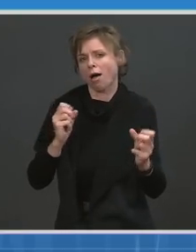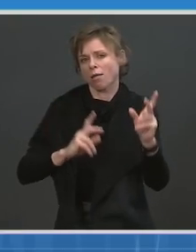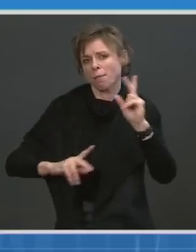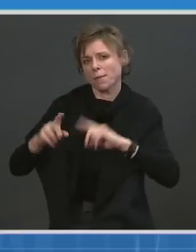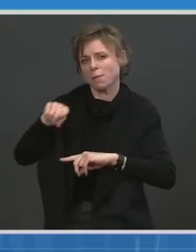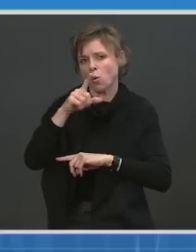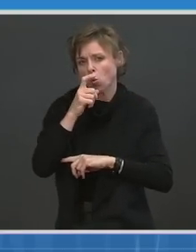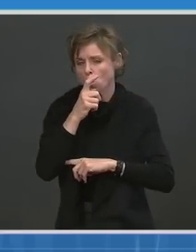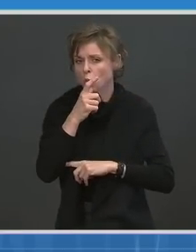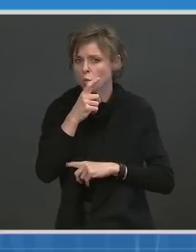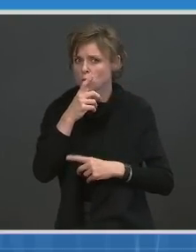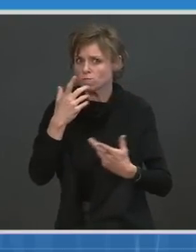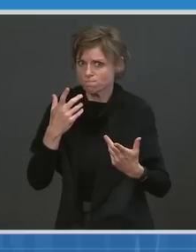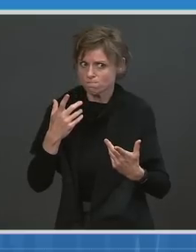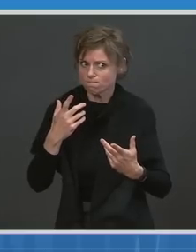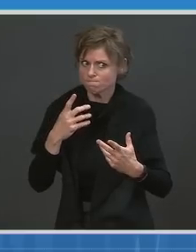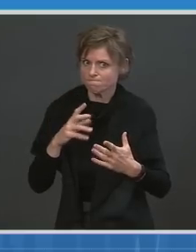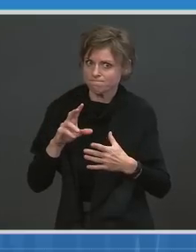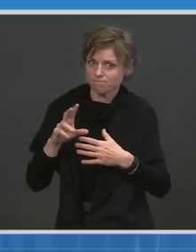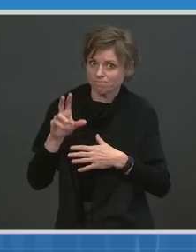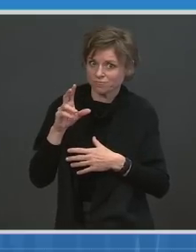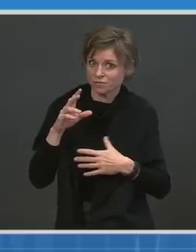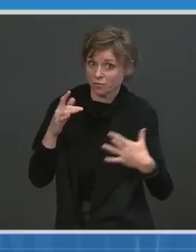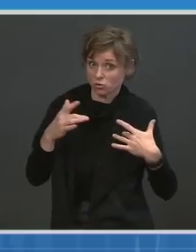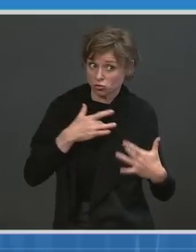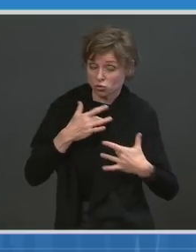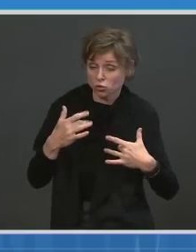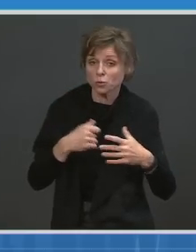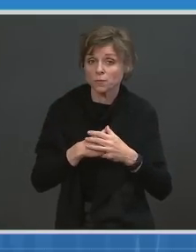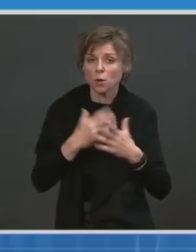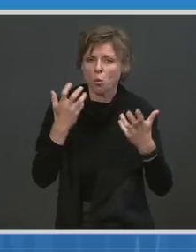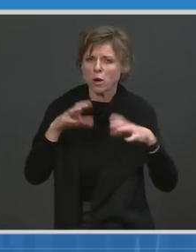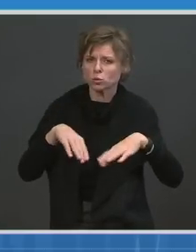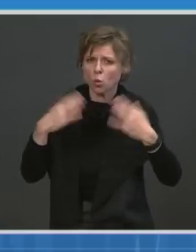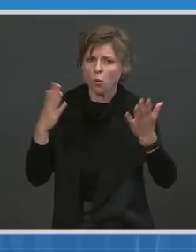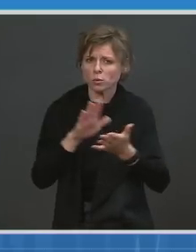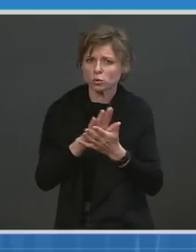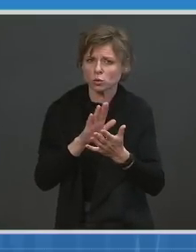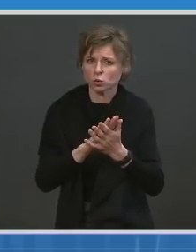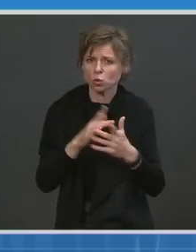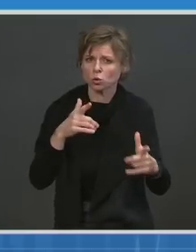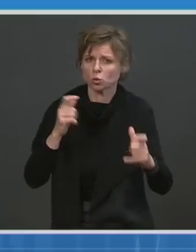and resources to get our nation's schools open as quickly and safely as possible.